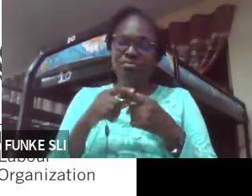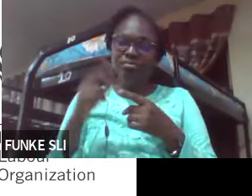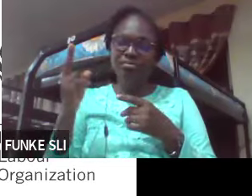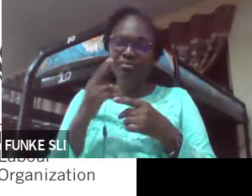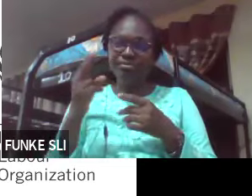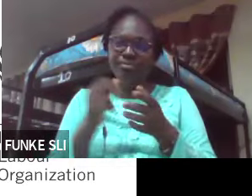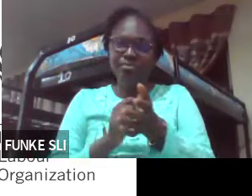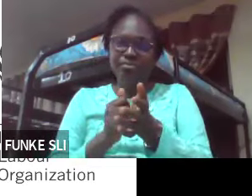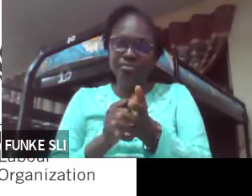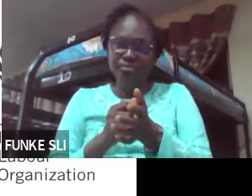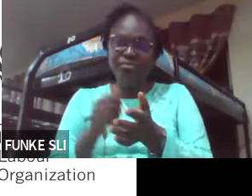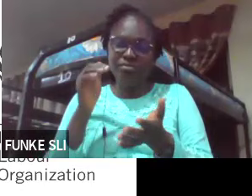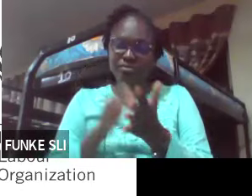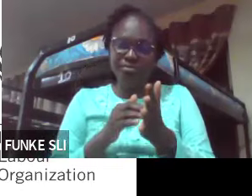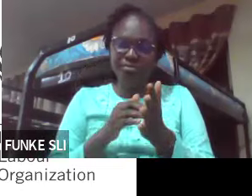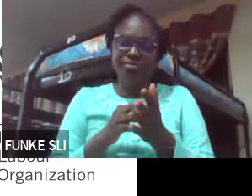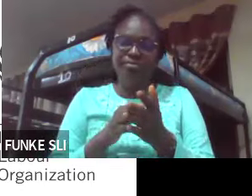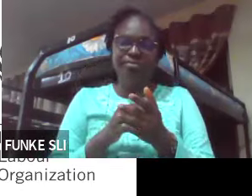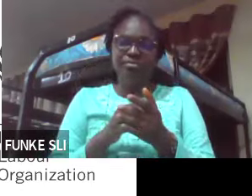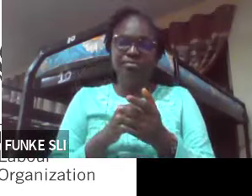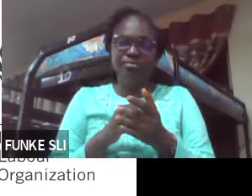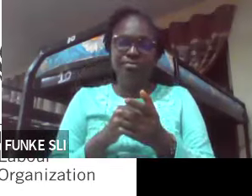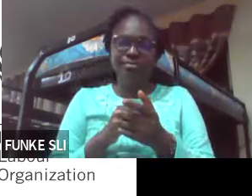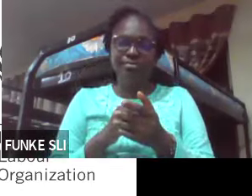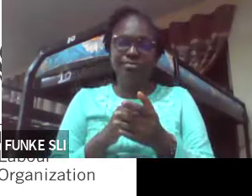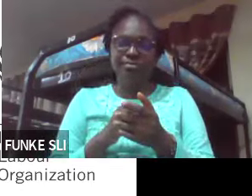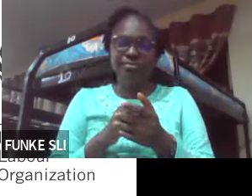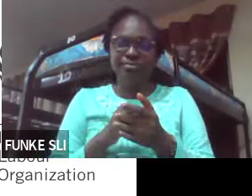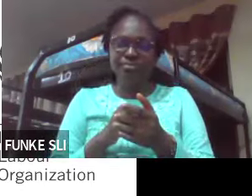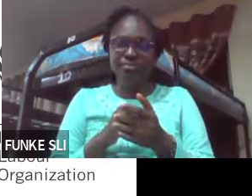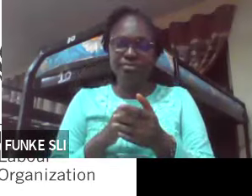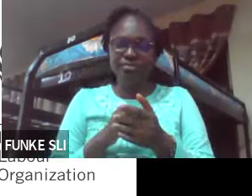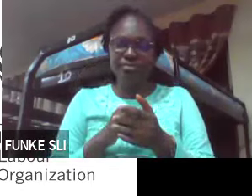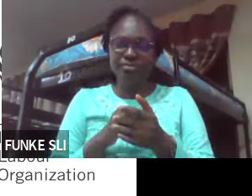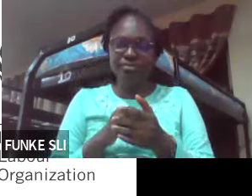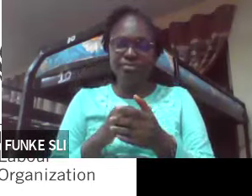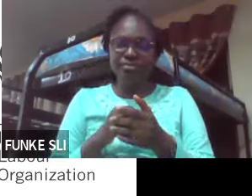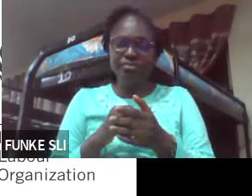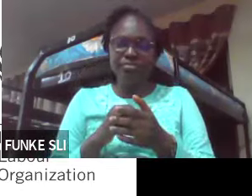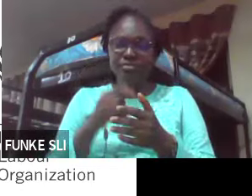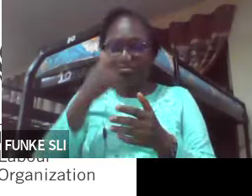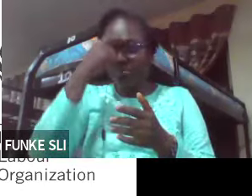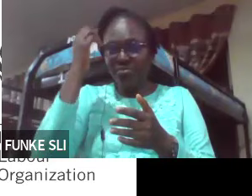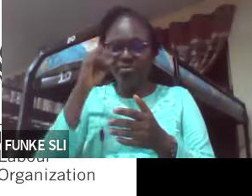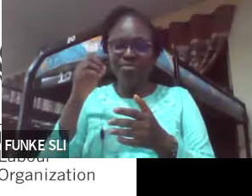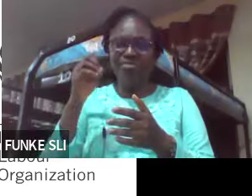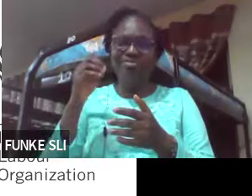Dotun Akinseinde: the corn he was making because he was an ex staff, and it was a very.